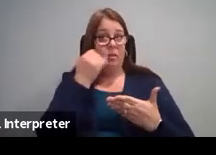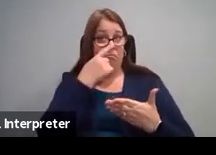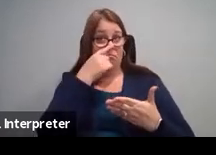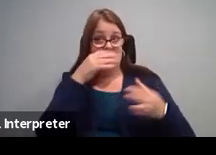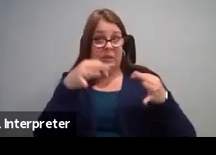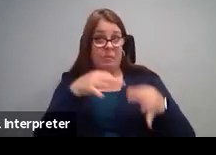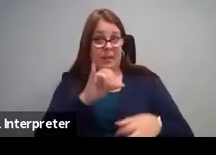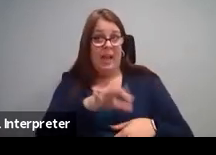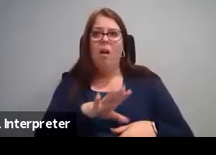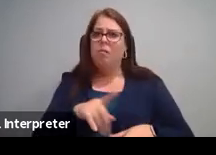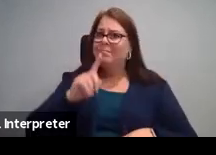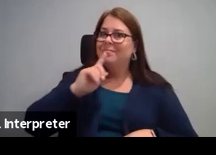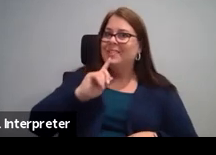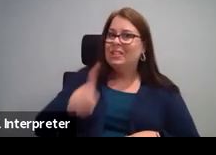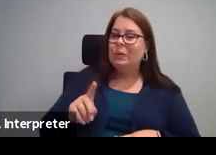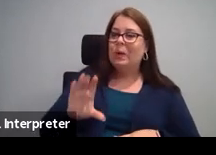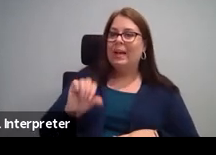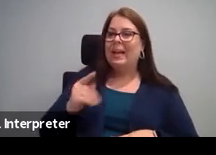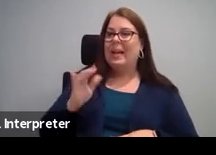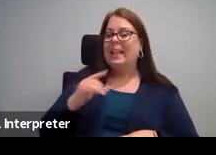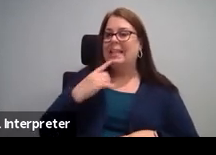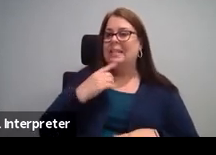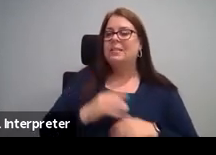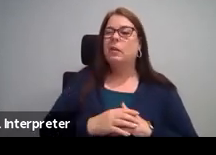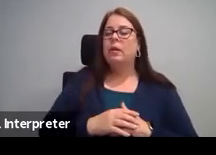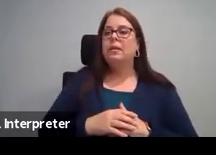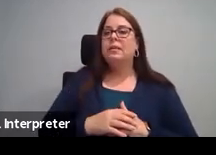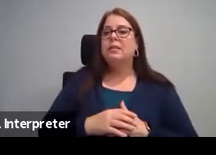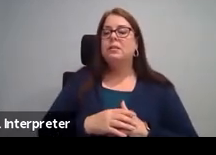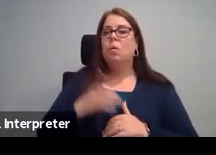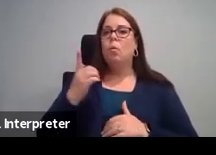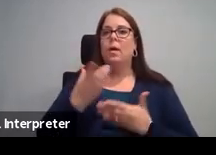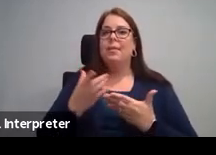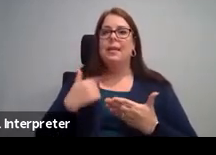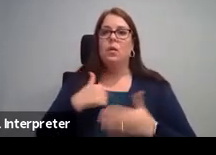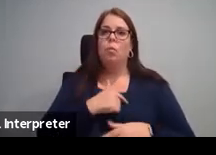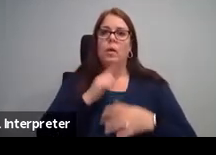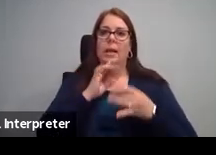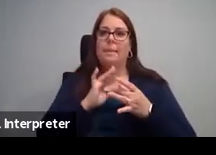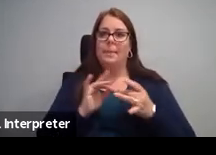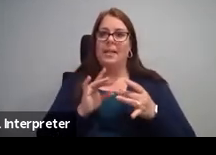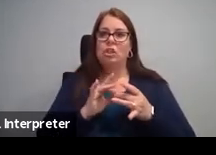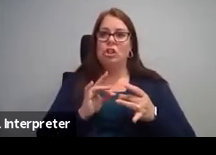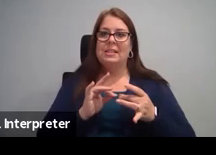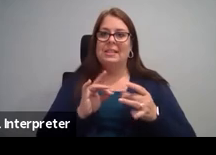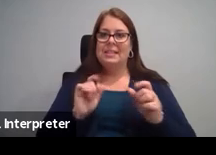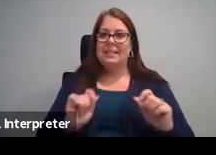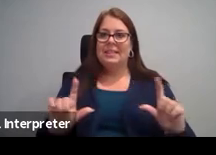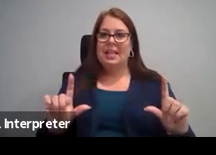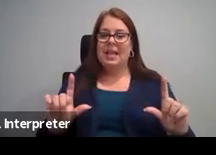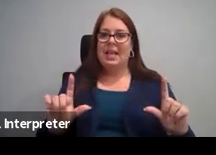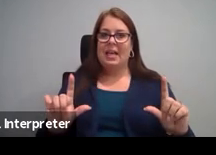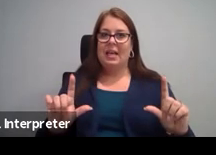Cathy Reznicek: One of the things that we talked about in our slides and let me get this over here. Do you. Are you guys seeing my